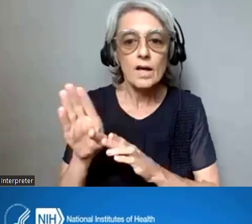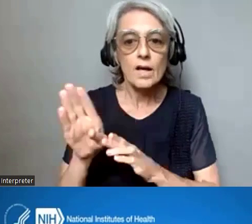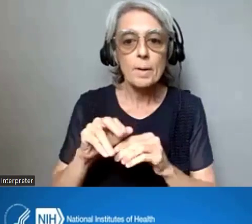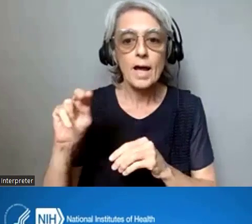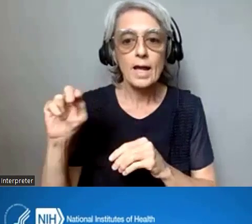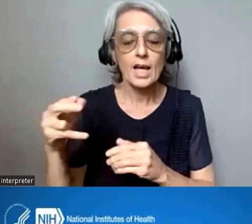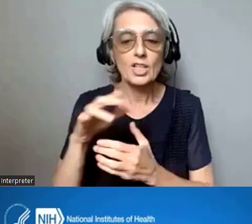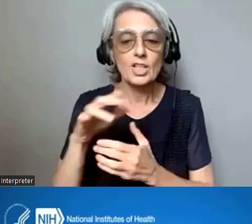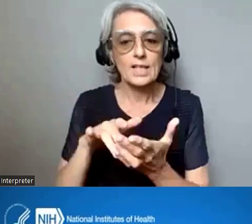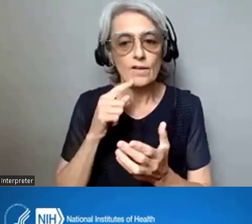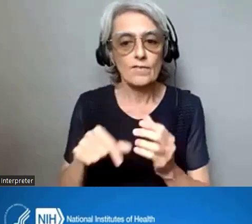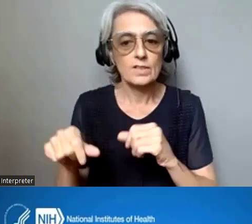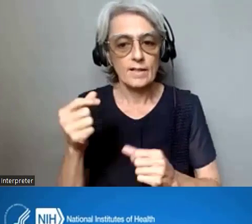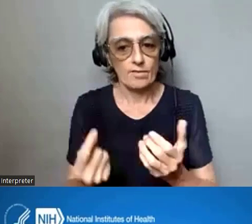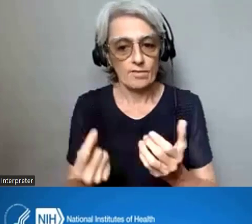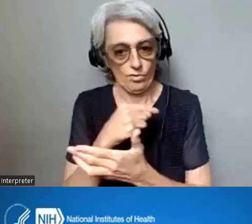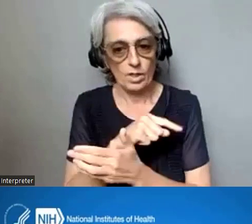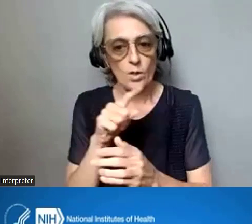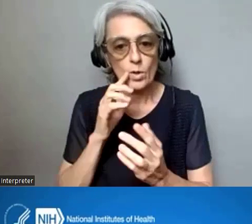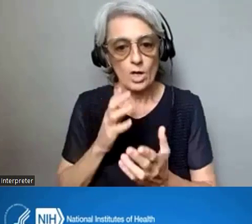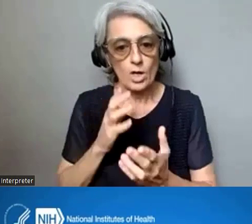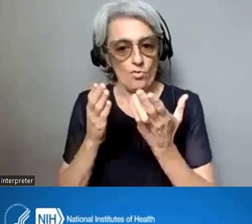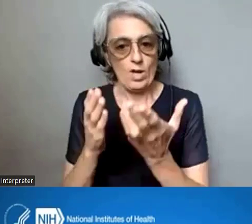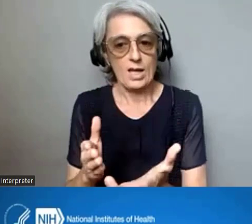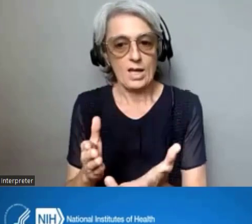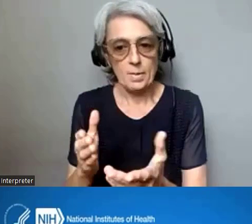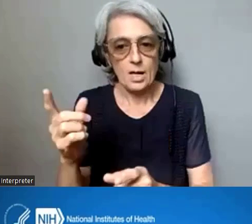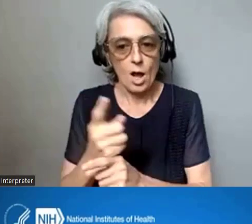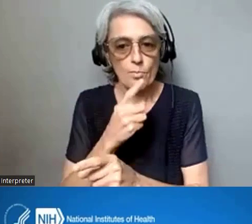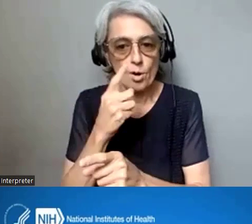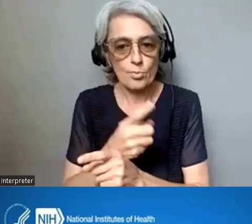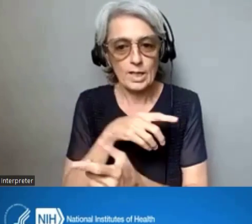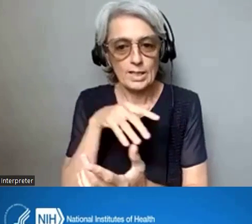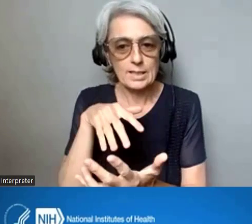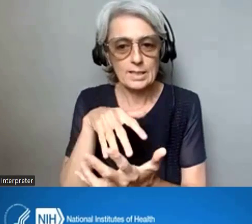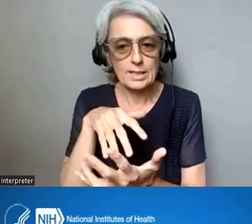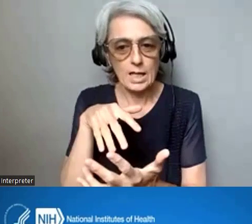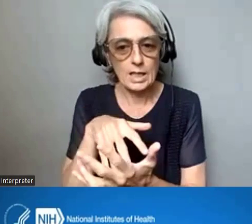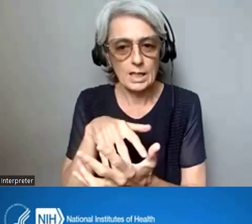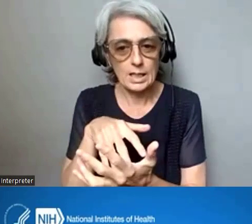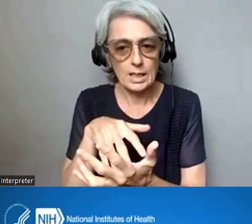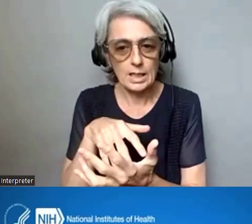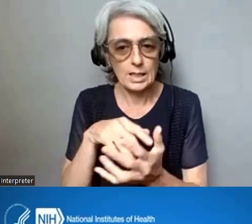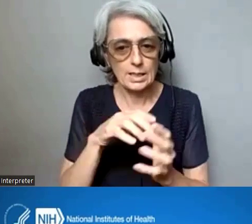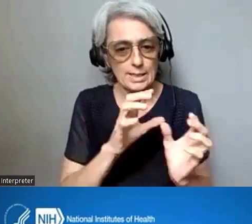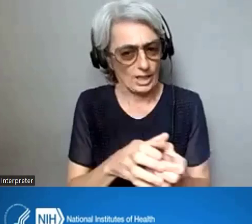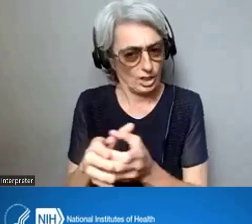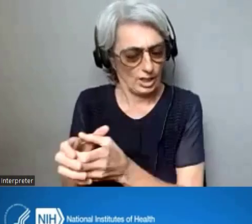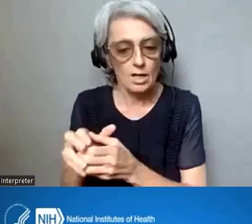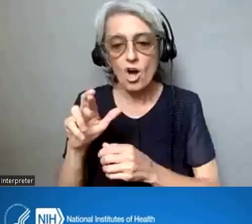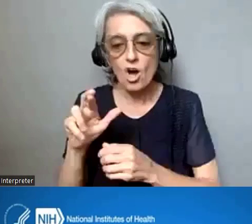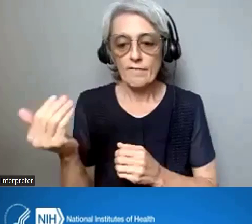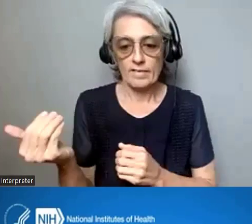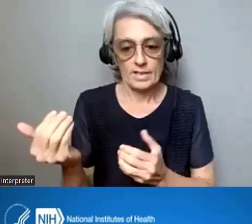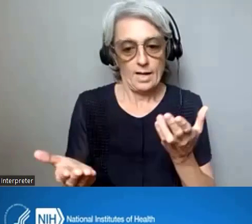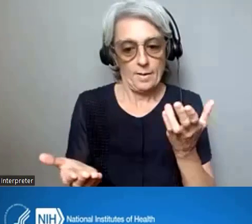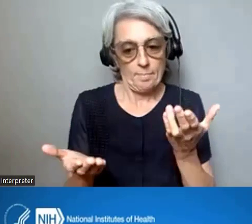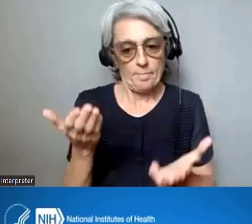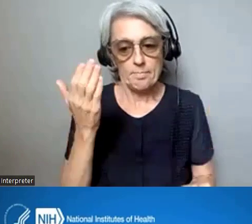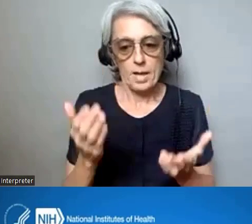to recommend potentially appropriate study sections. R15 might be reviewed either in a study section